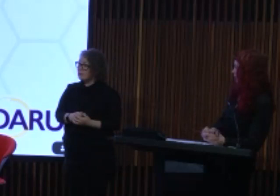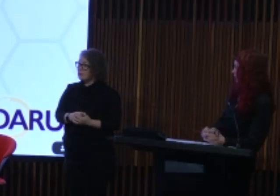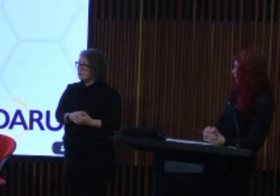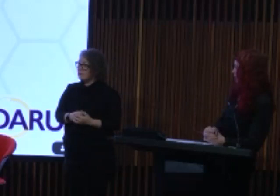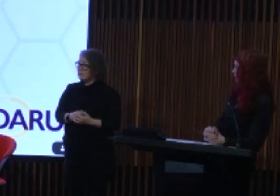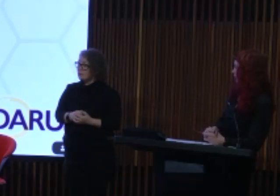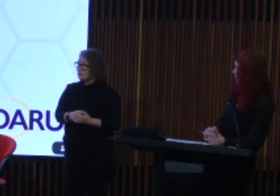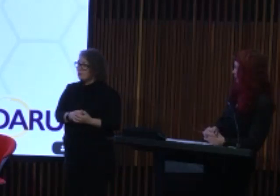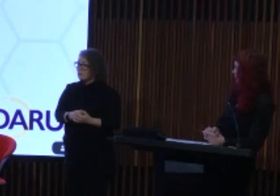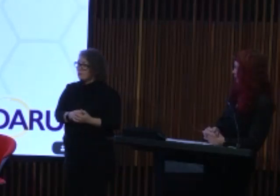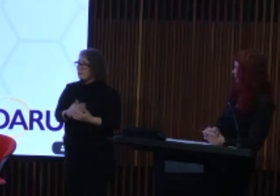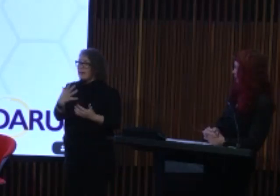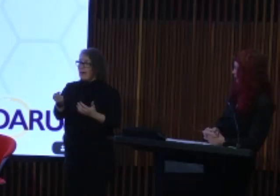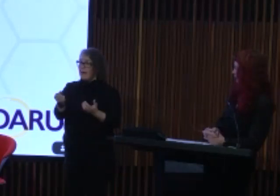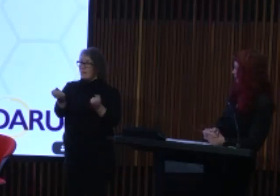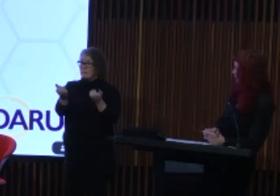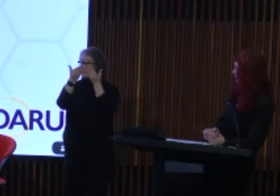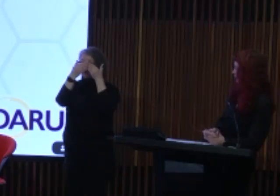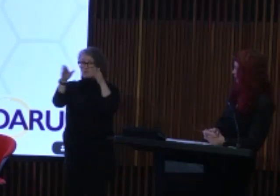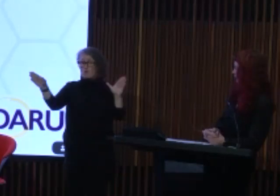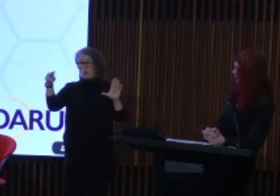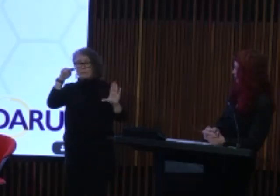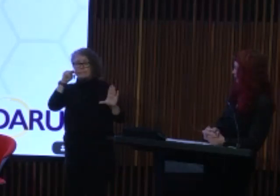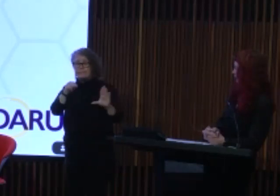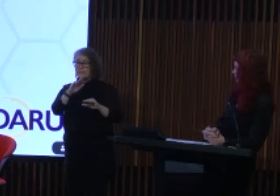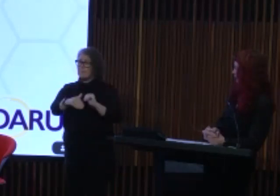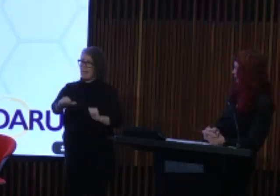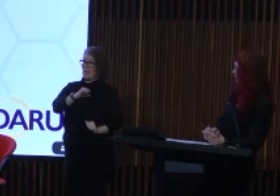a bigger picture view and really noticed the attitudinal changes that are happening